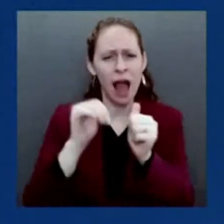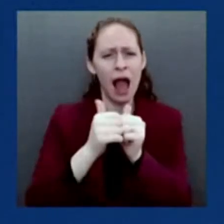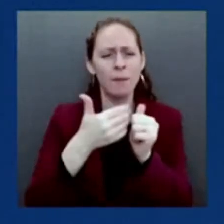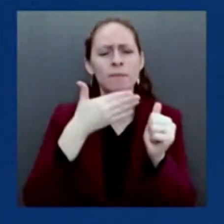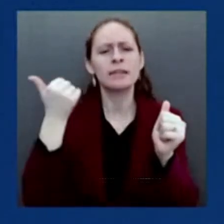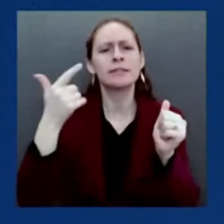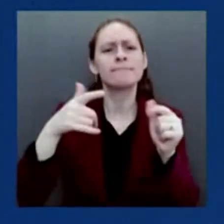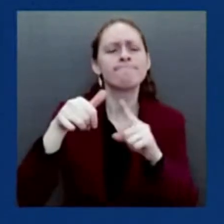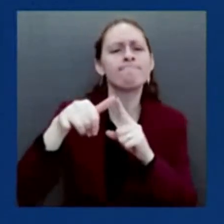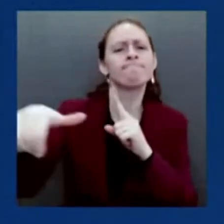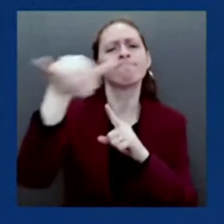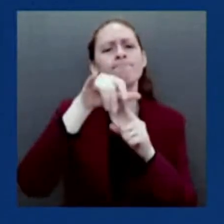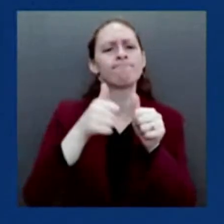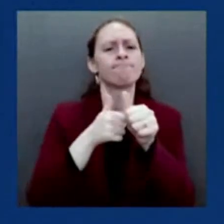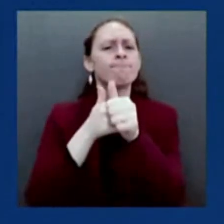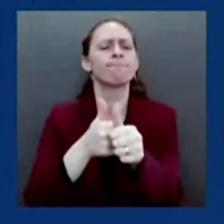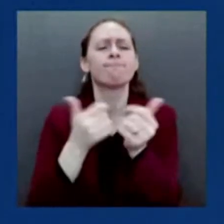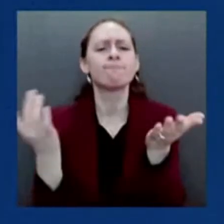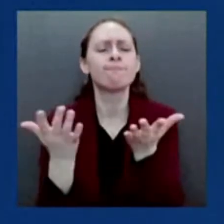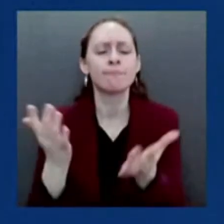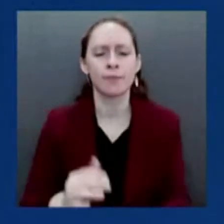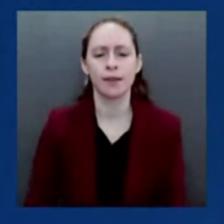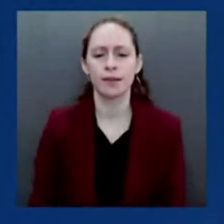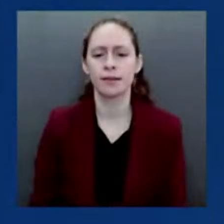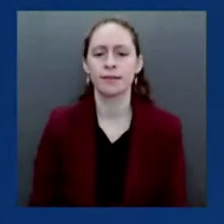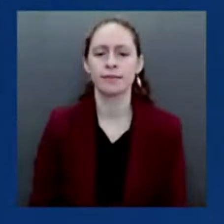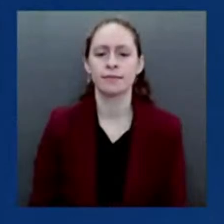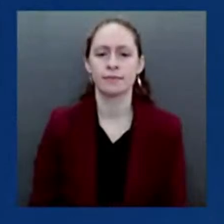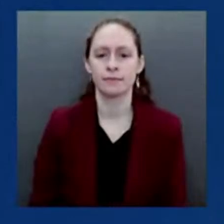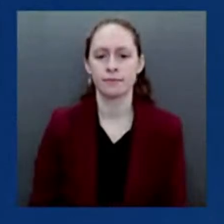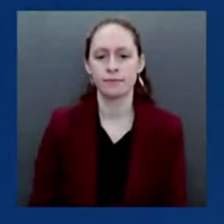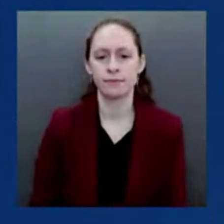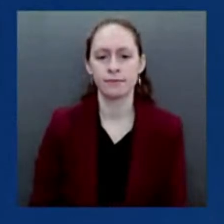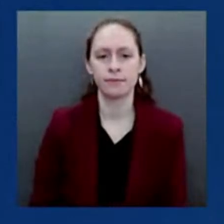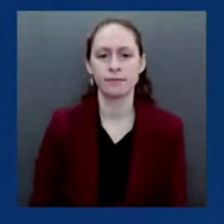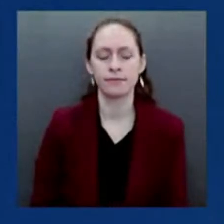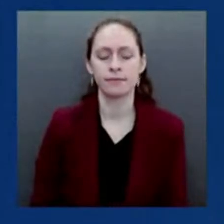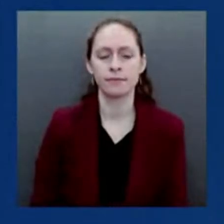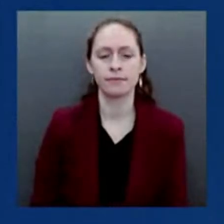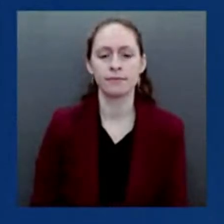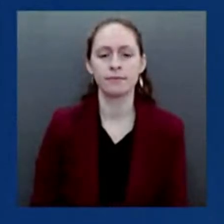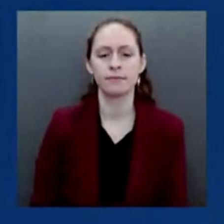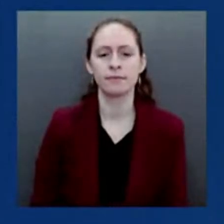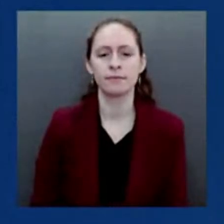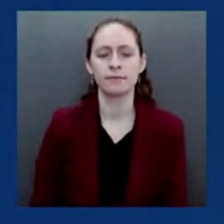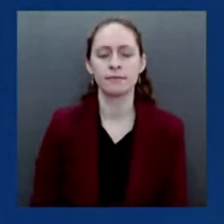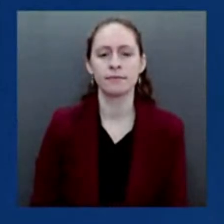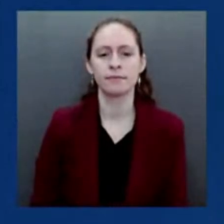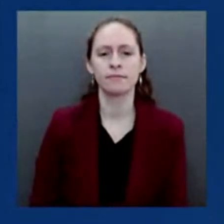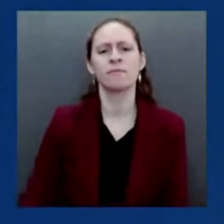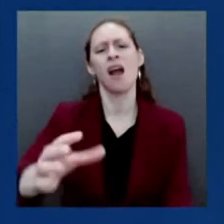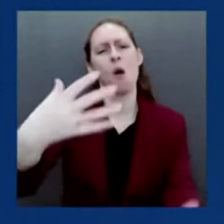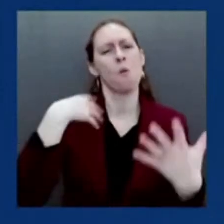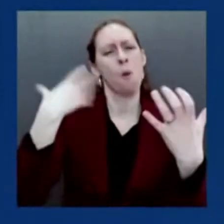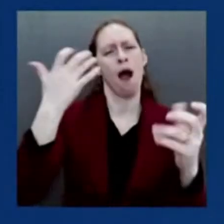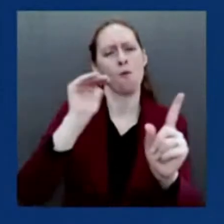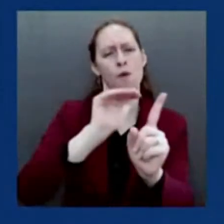PRACTICES FOR KEEPING SCHOOLS OPEN. DR. WILENSKY?